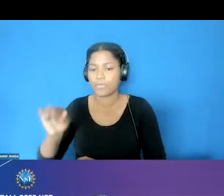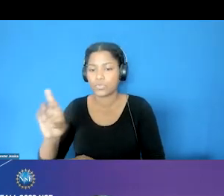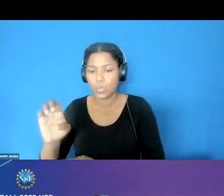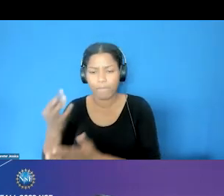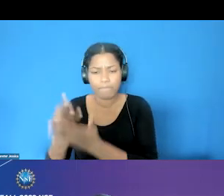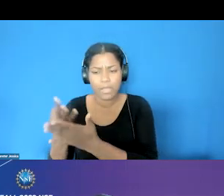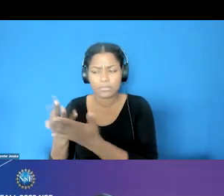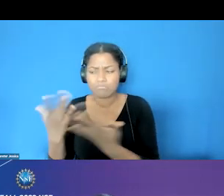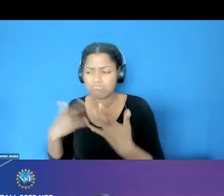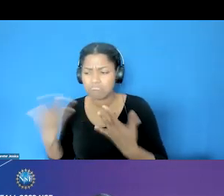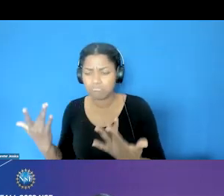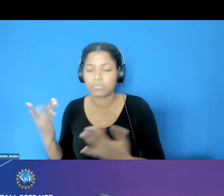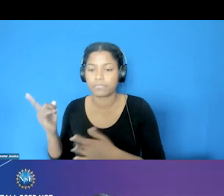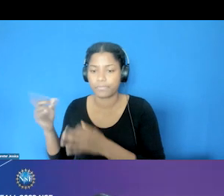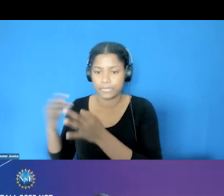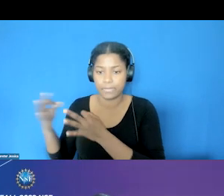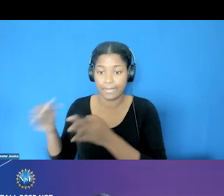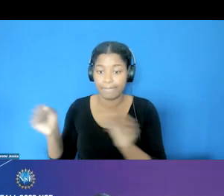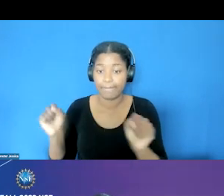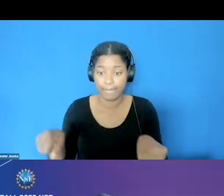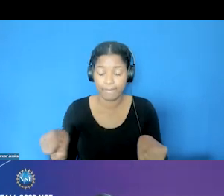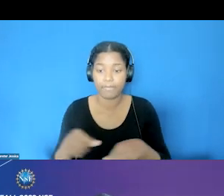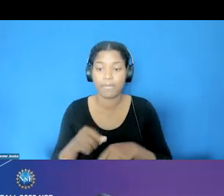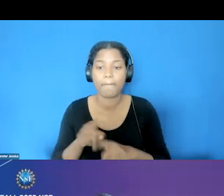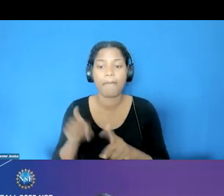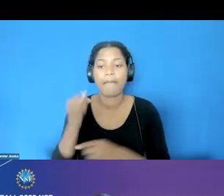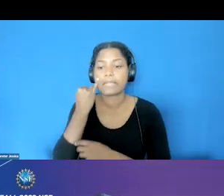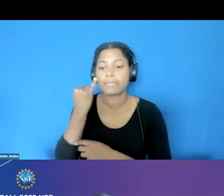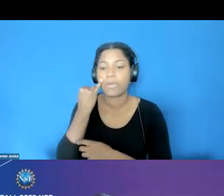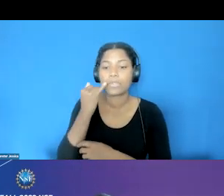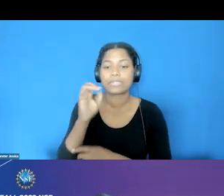And again, it is specifically if the EPSCoR program has provided funds,